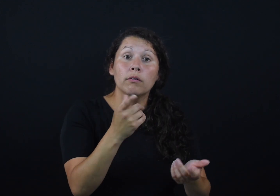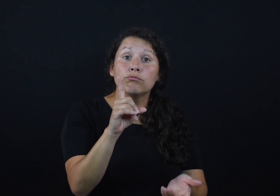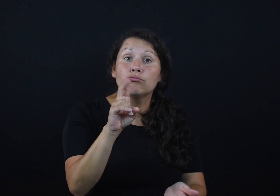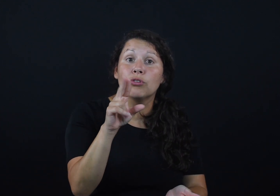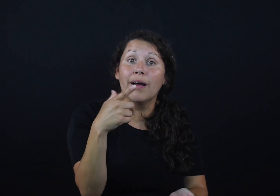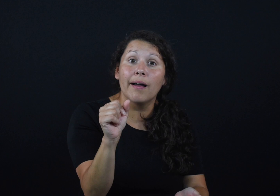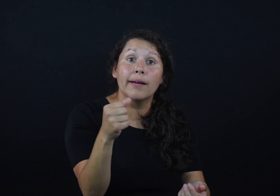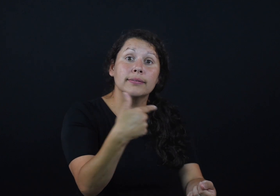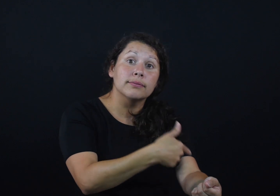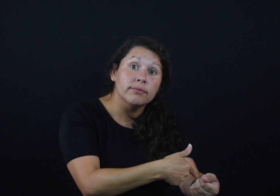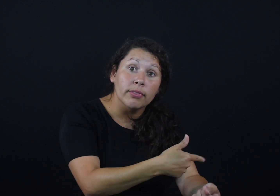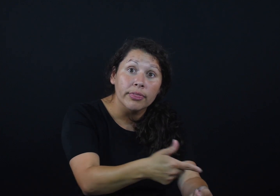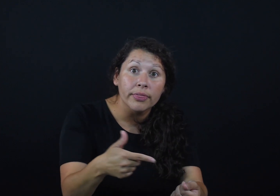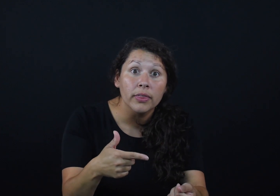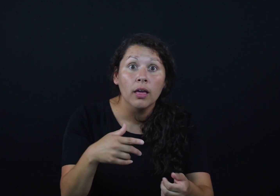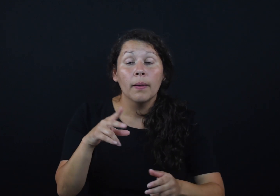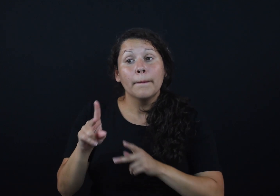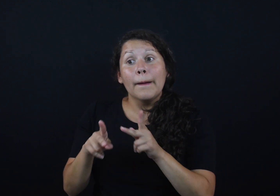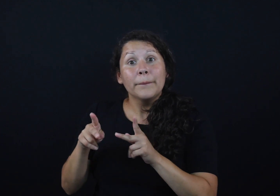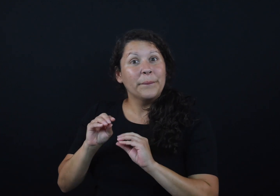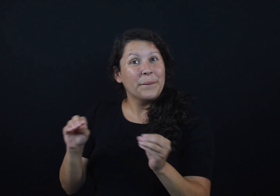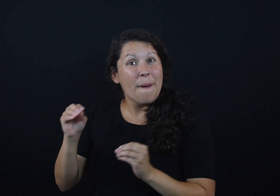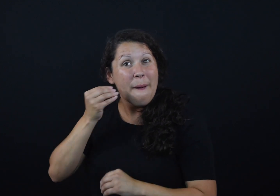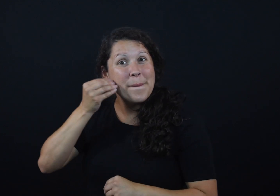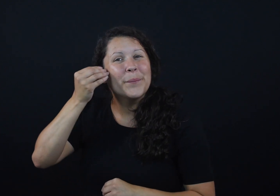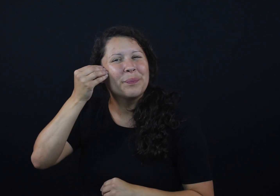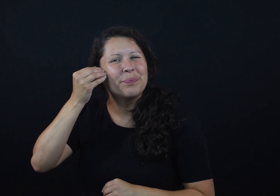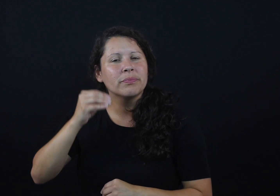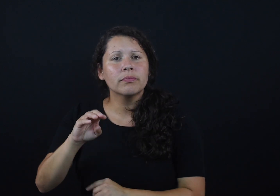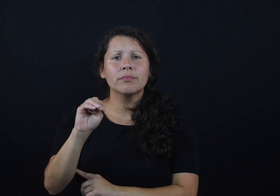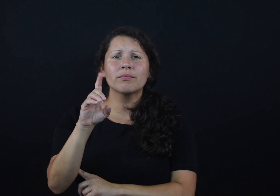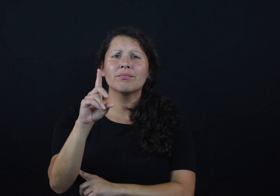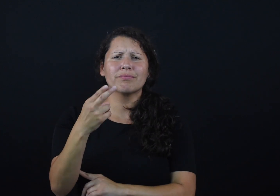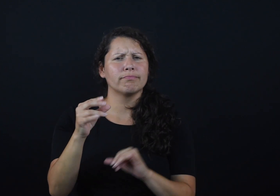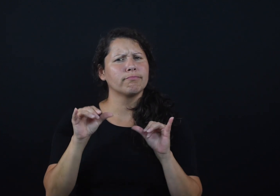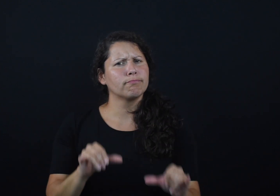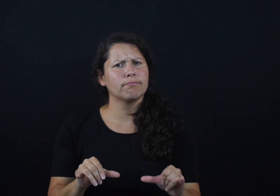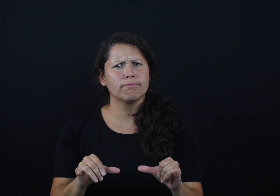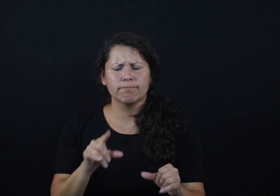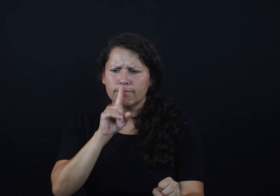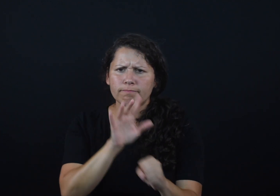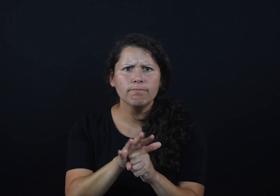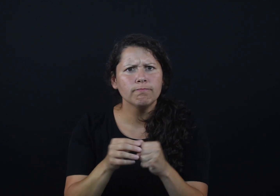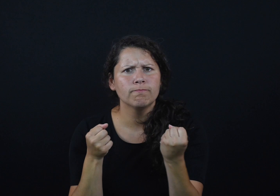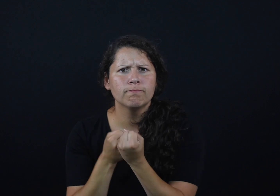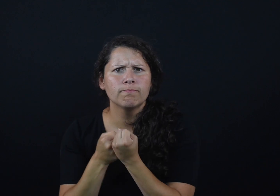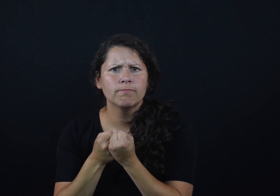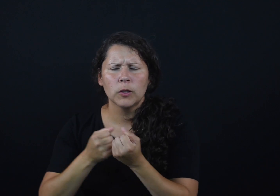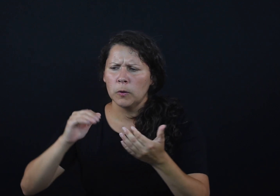are unhoused. MDH remains committed to supporting community-focused efforts to